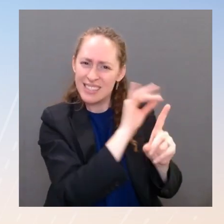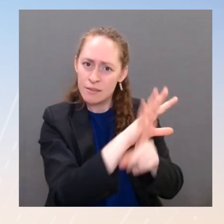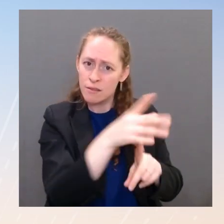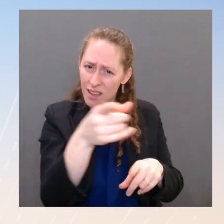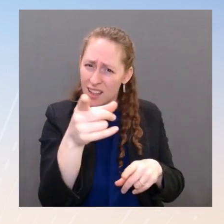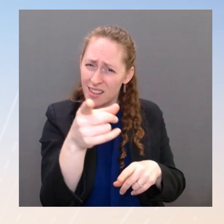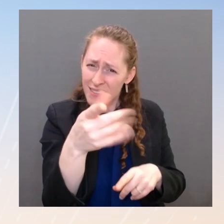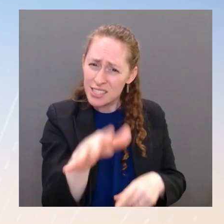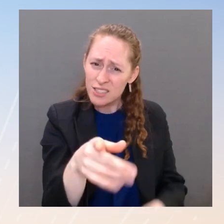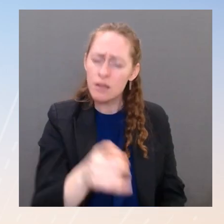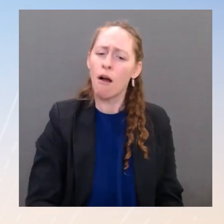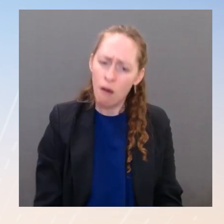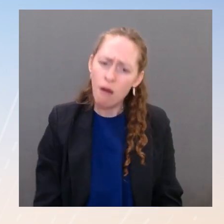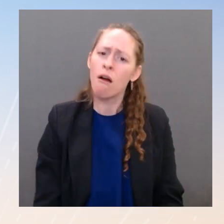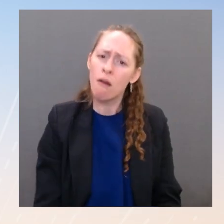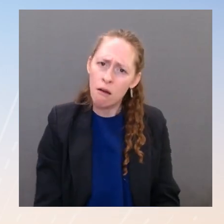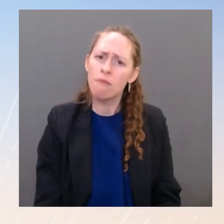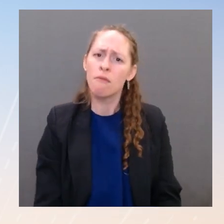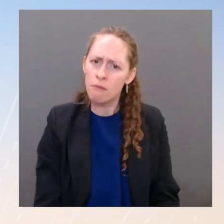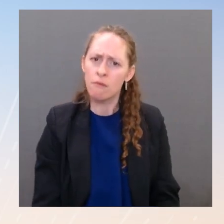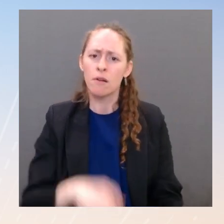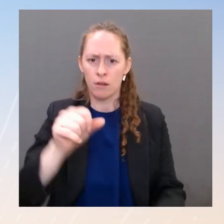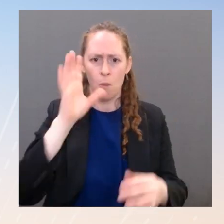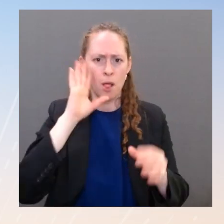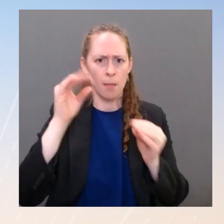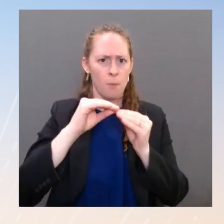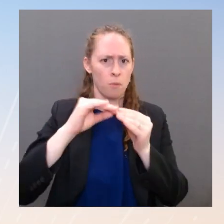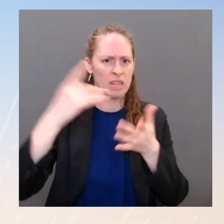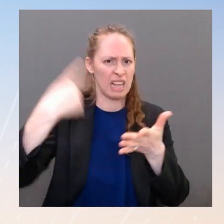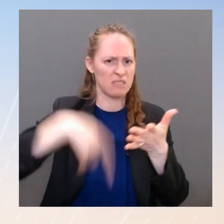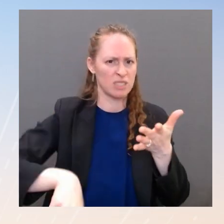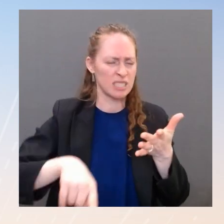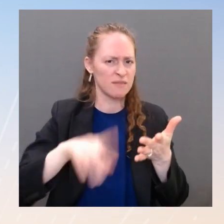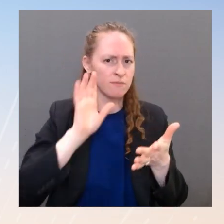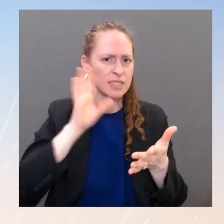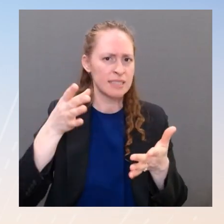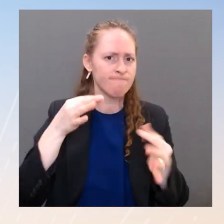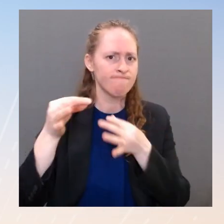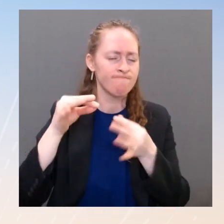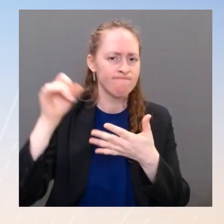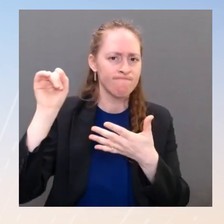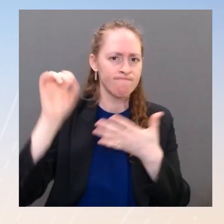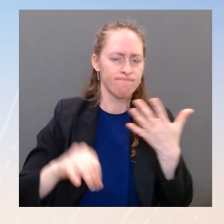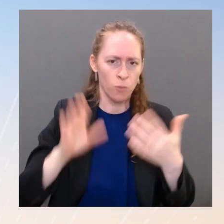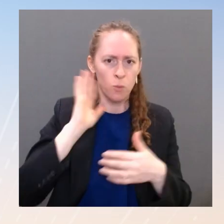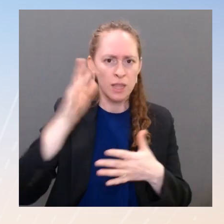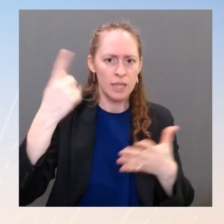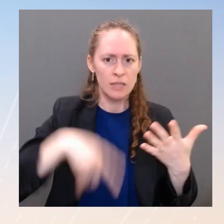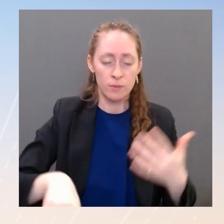But certainly, we haven't waited for Congress to be back. Our team has been in touch with members,